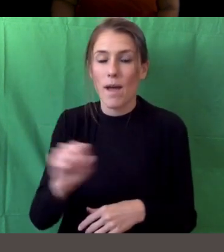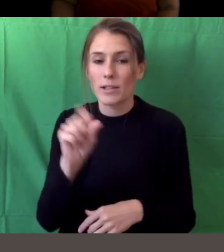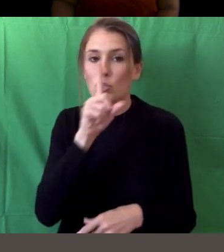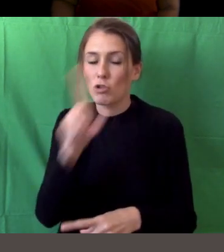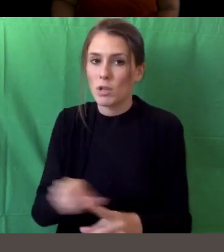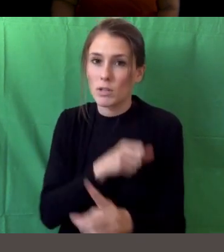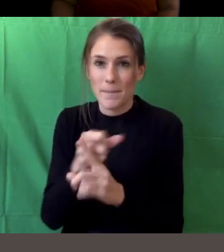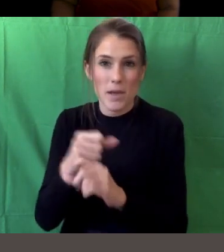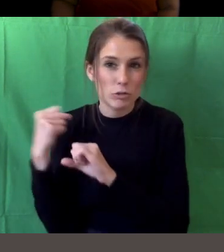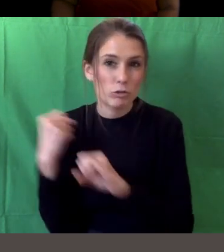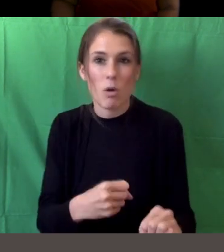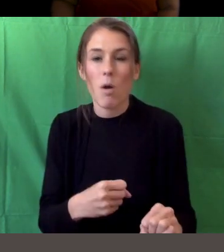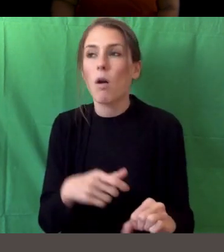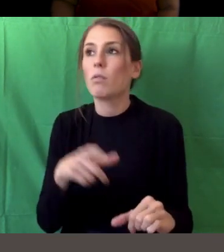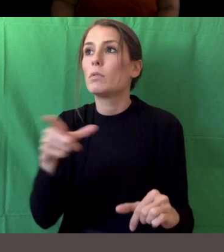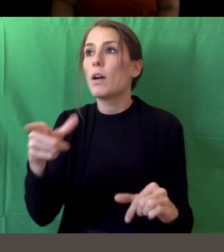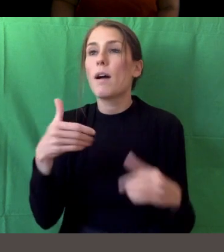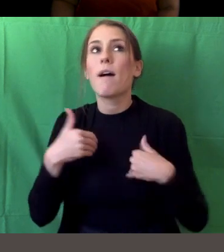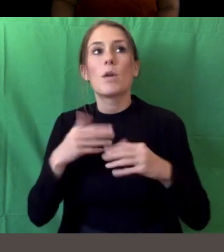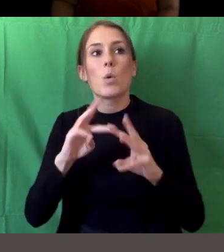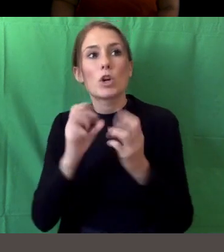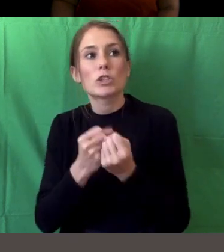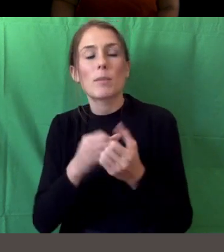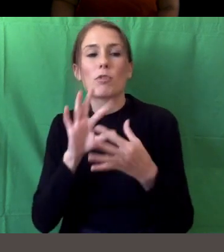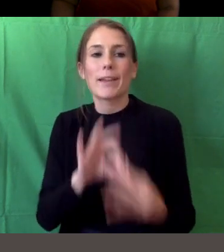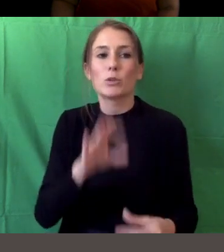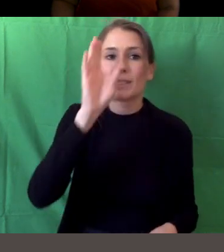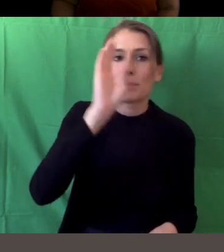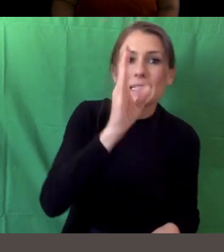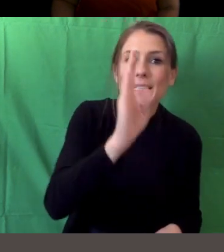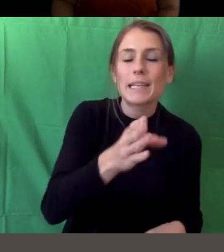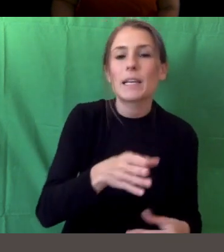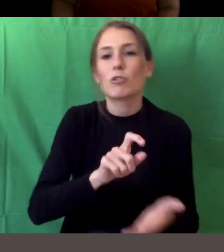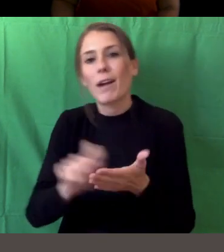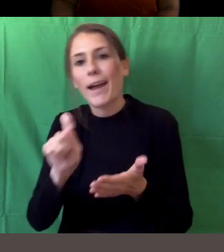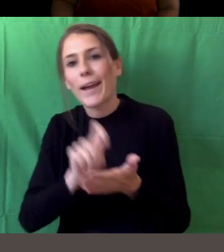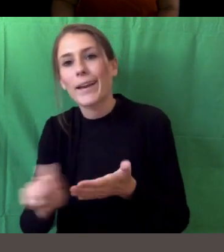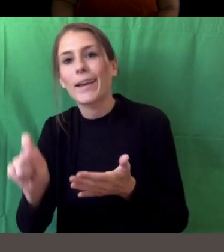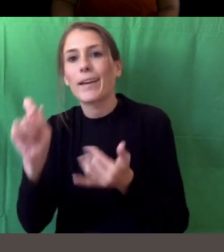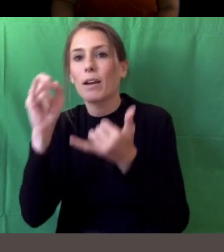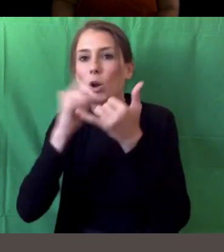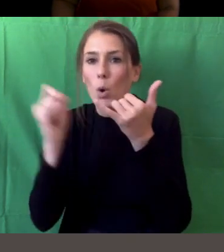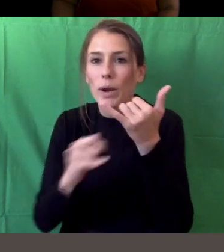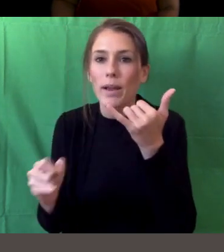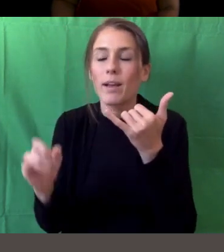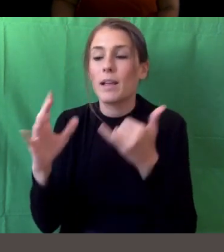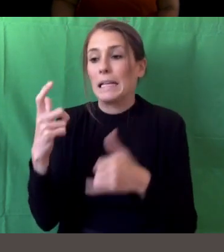They had, you know, they had workshops on speaking, writing and coding.